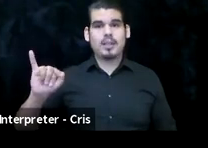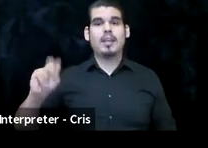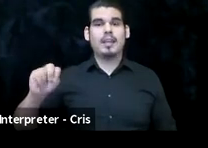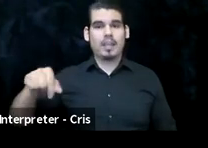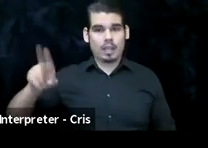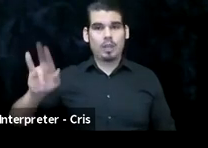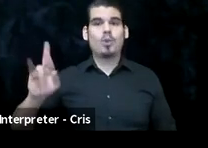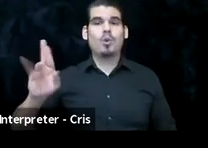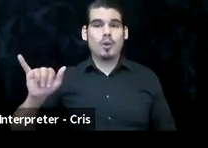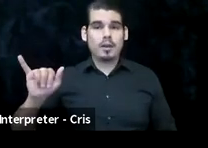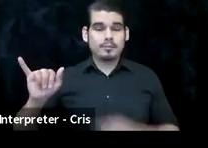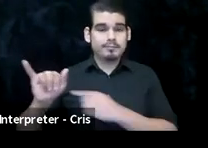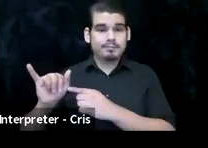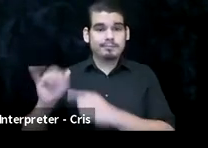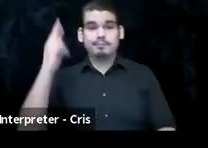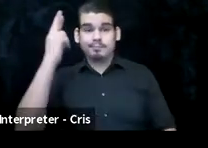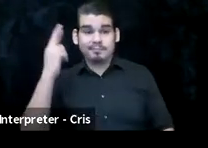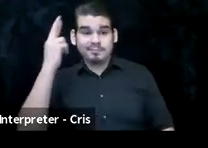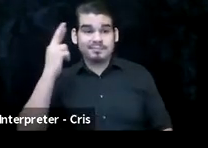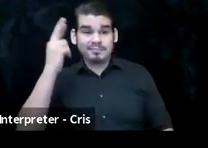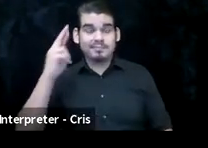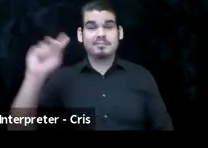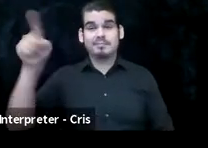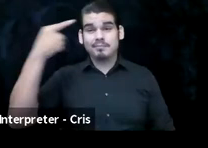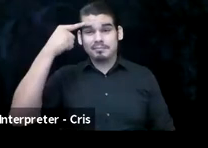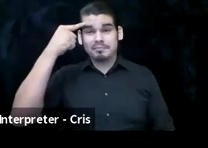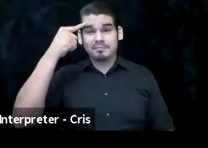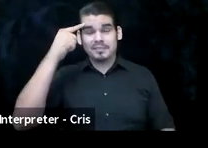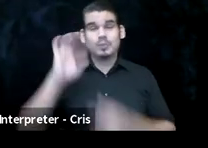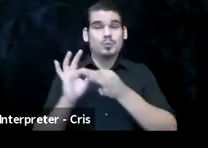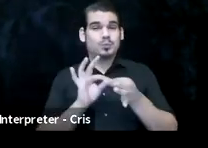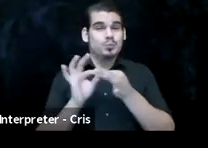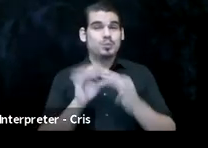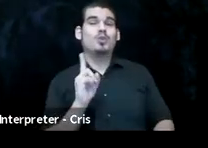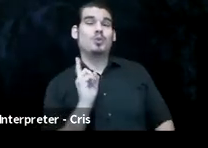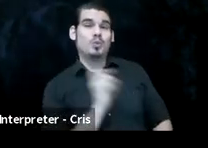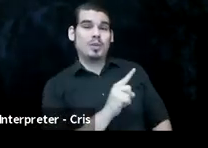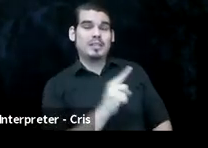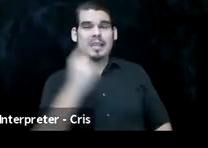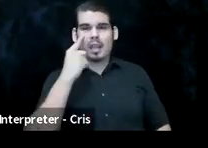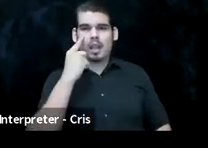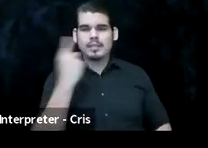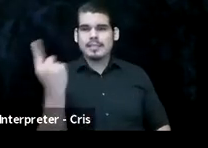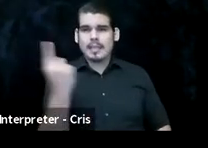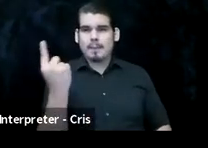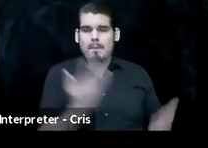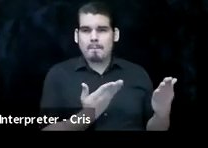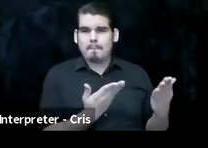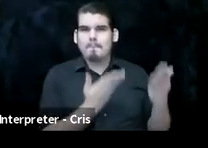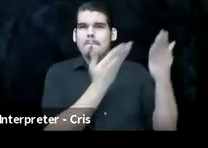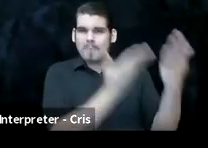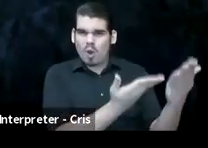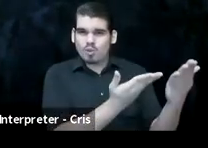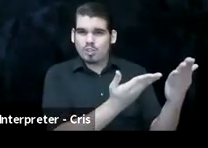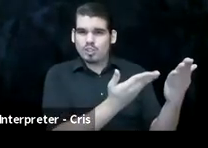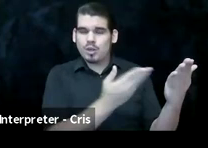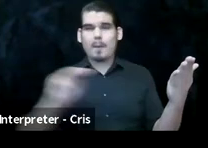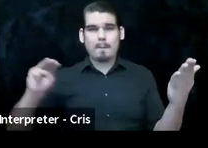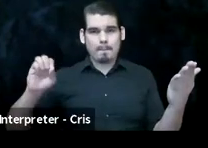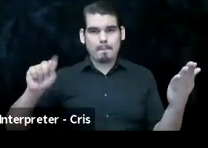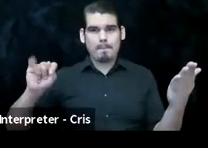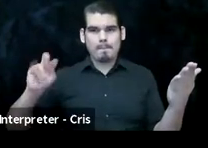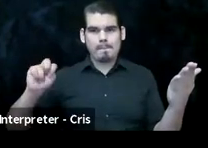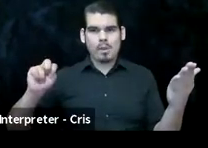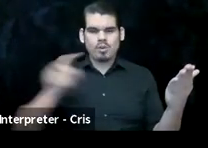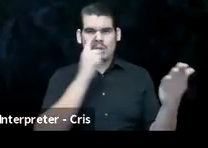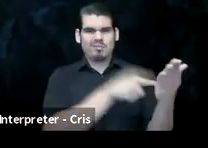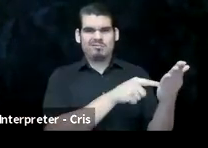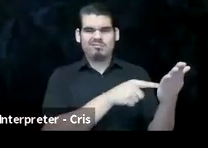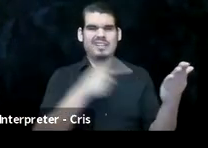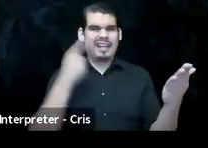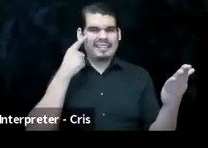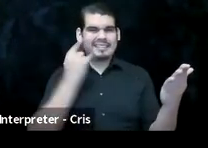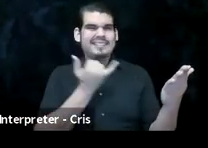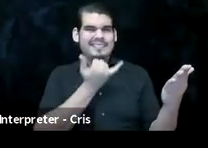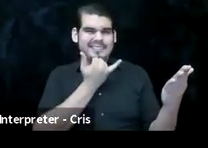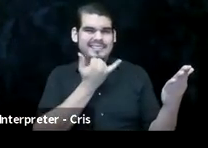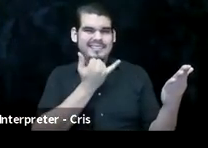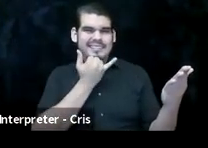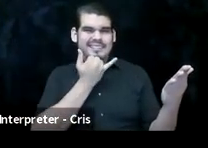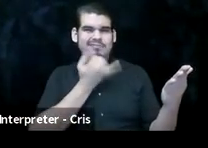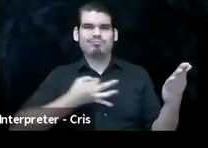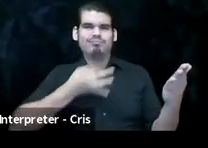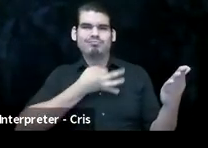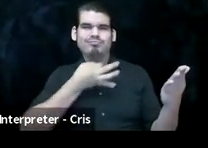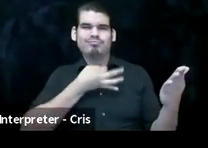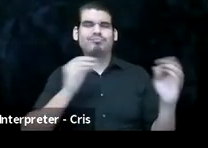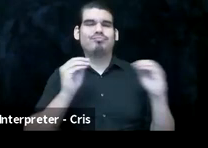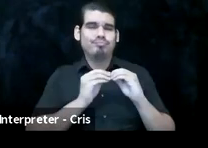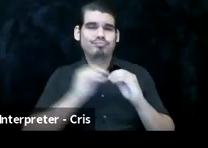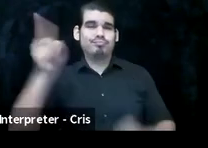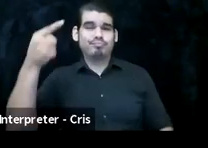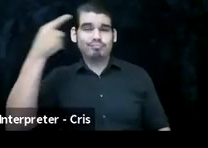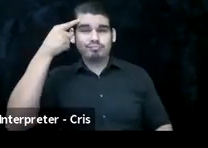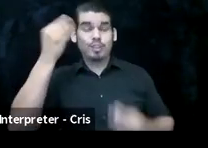Gerardo Chavez, RAD IX: Maybe you you realize that somebody made a motion that maybe it's not right or maybe somebody used our own motion and you want to inquire some problem enter information and parliamentary inquiry is your most.